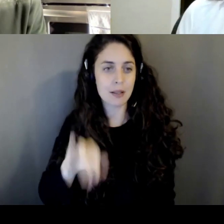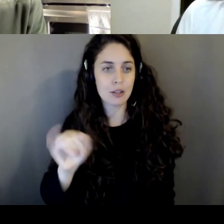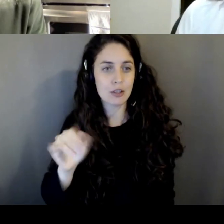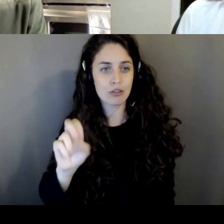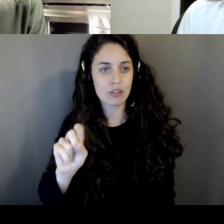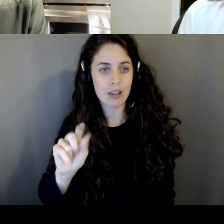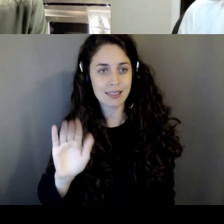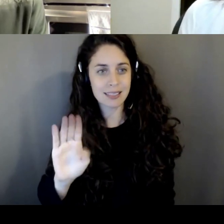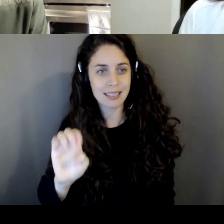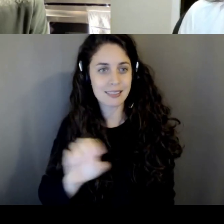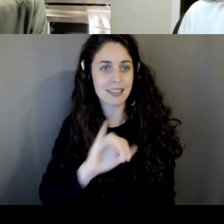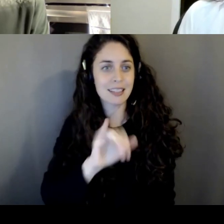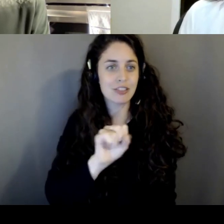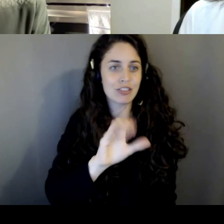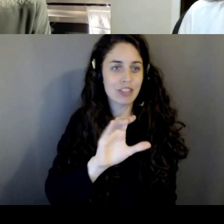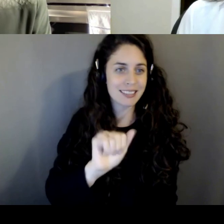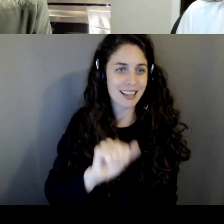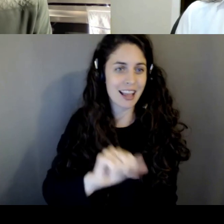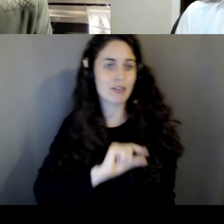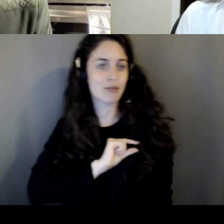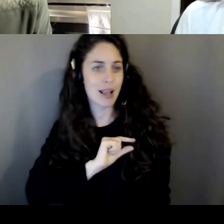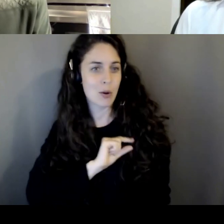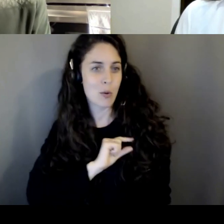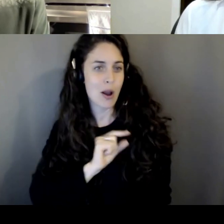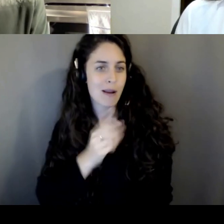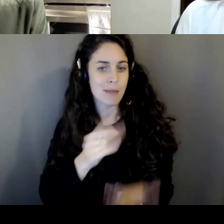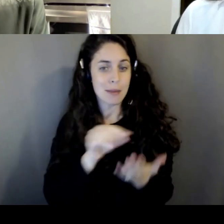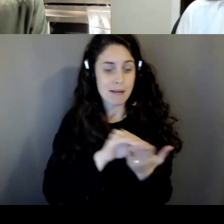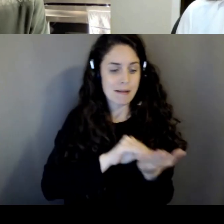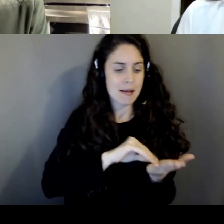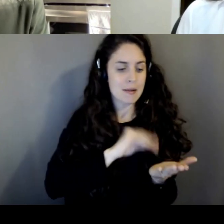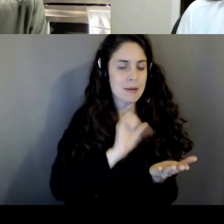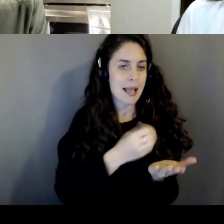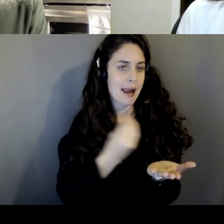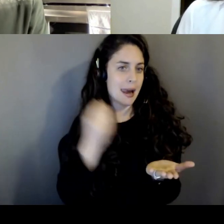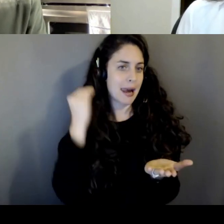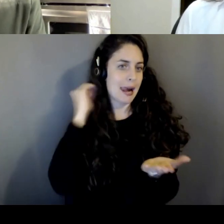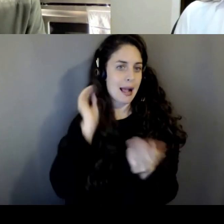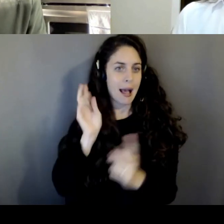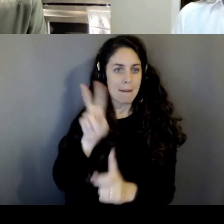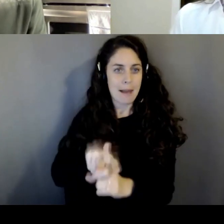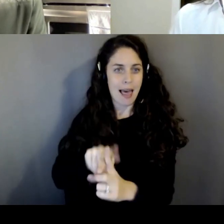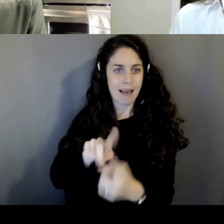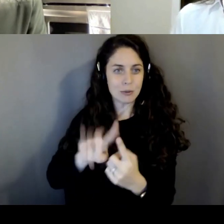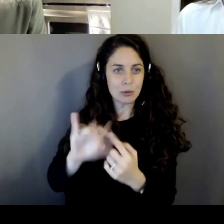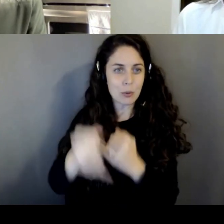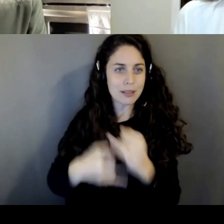that maybe perhaps you can incorporate into your existing international student orientations,